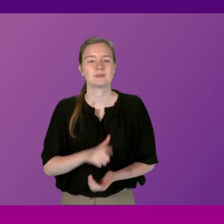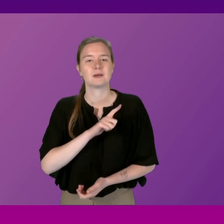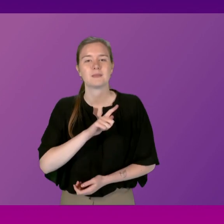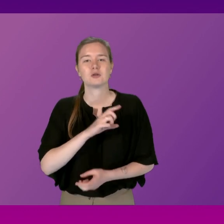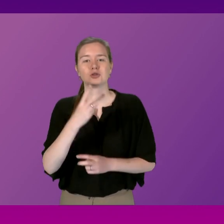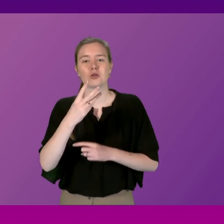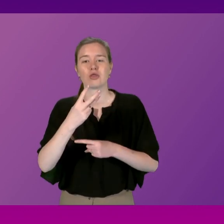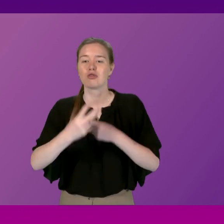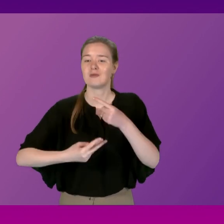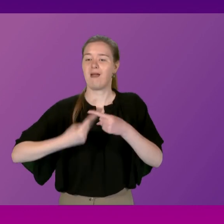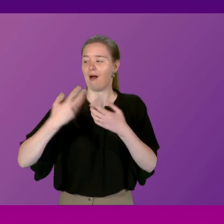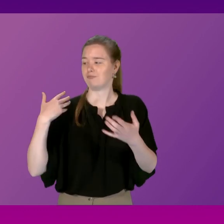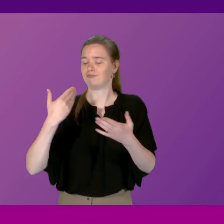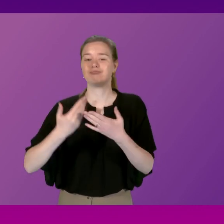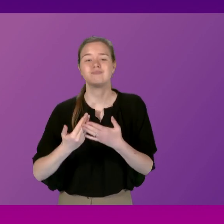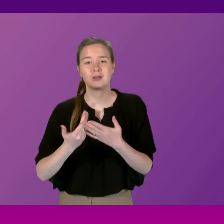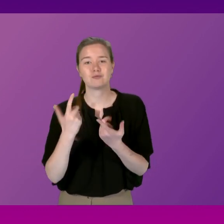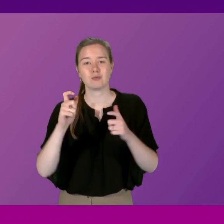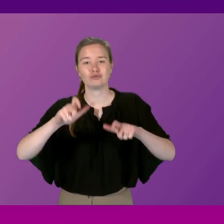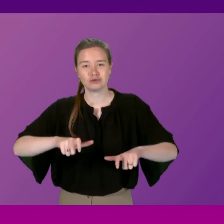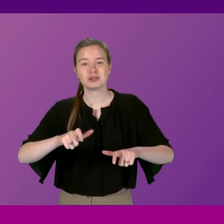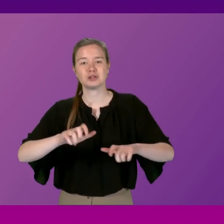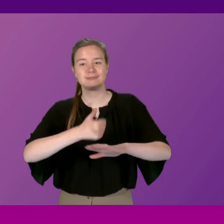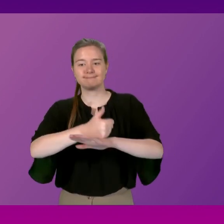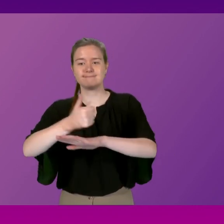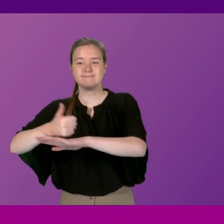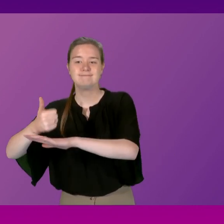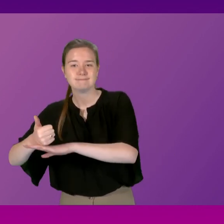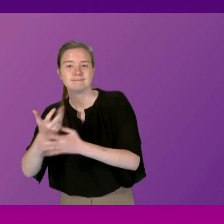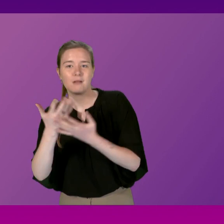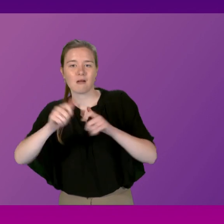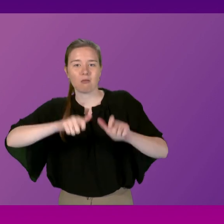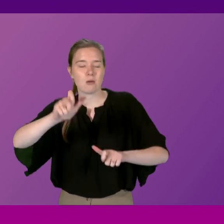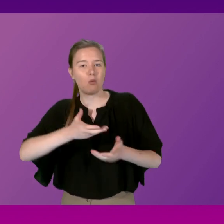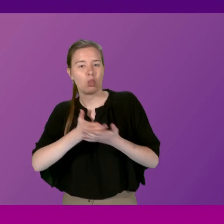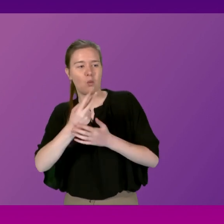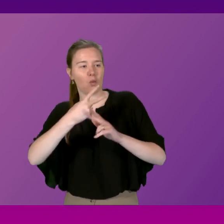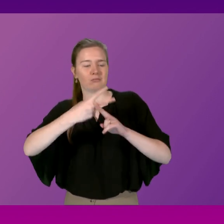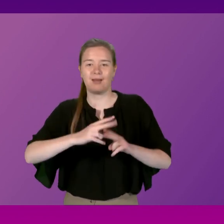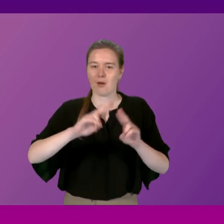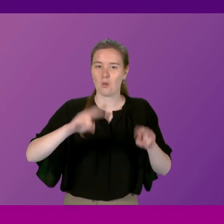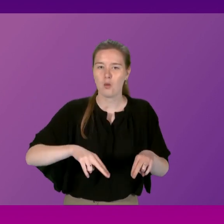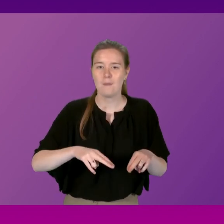Three years on from the restrictions being put in place, many of the people who were in care homes during the pandemic are not alive today.